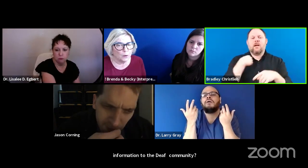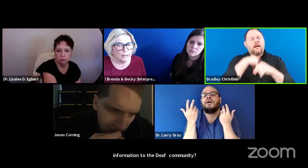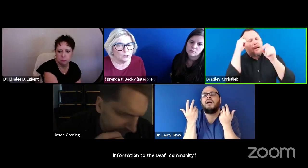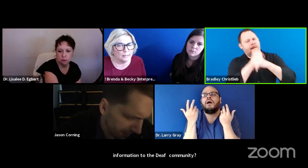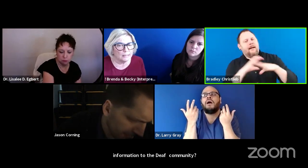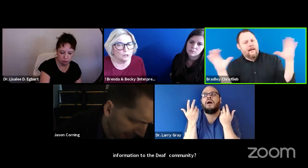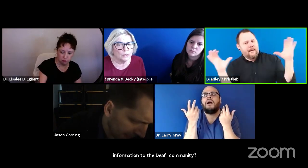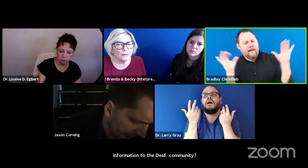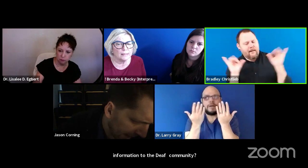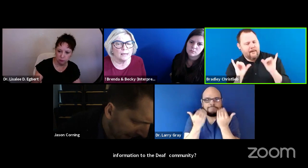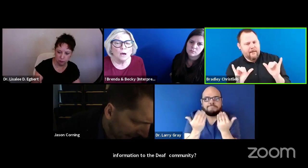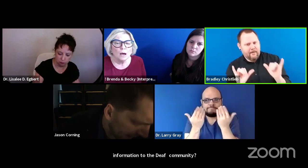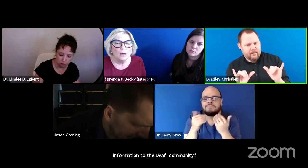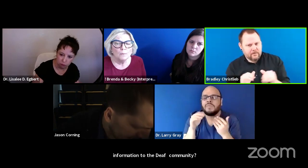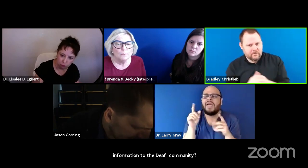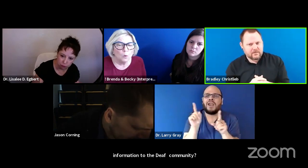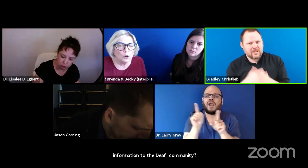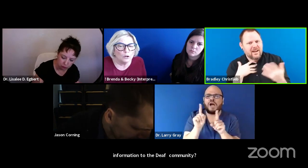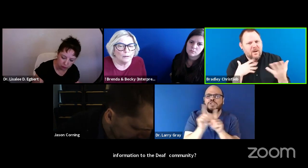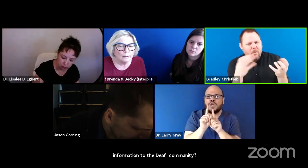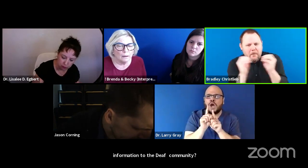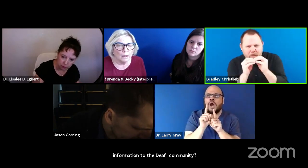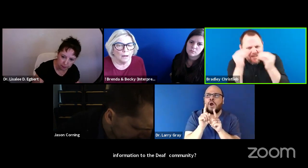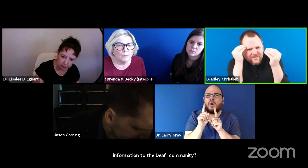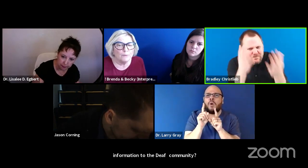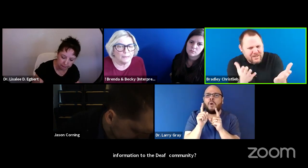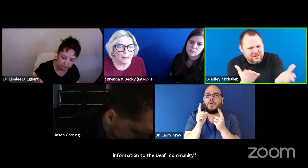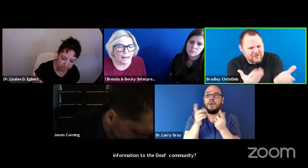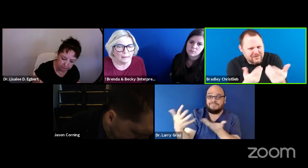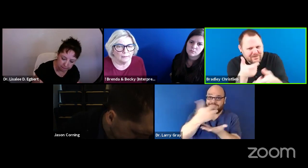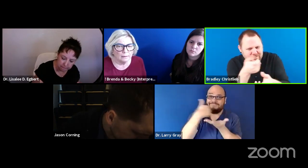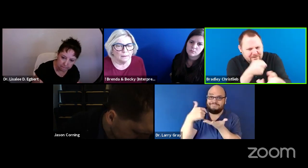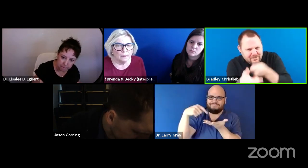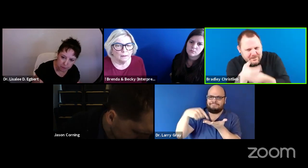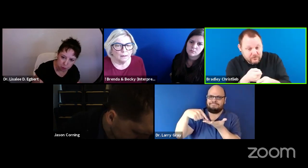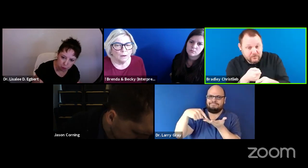agencies to give us more feedback.